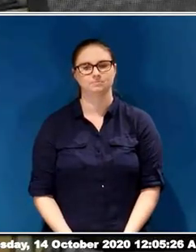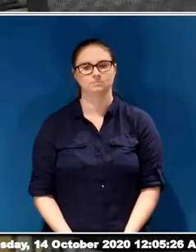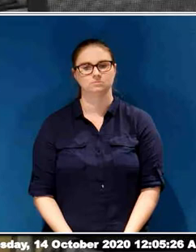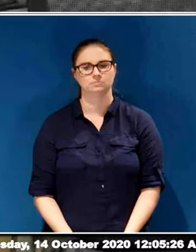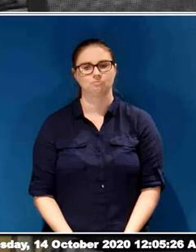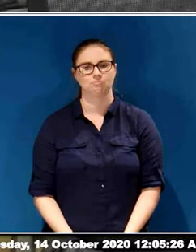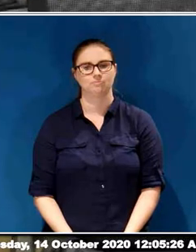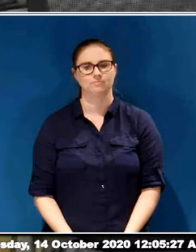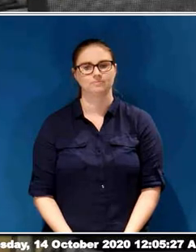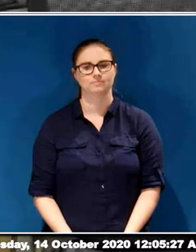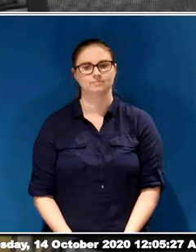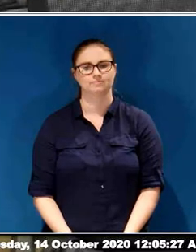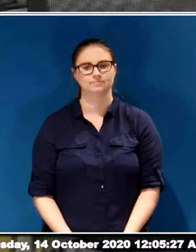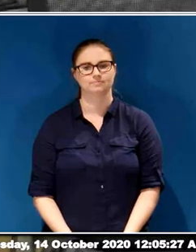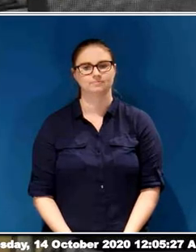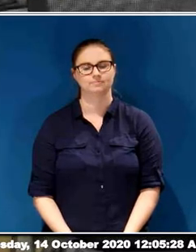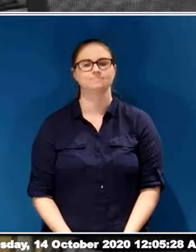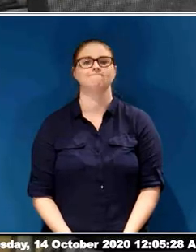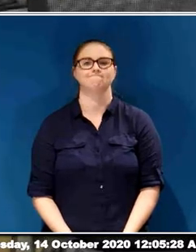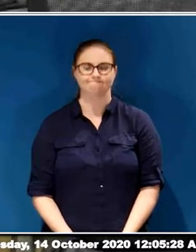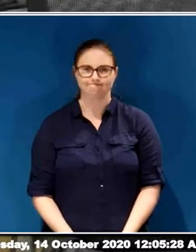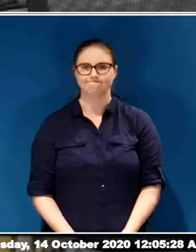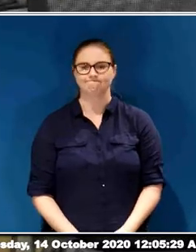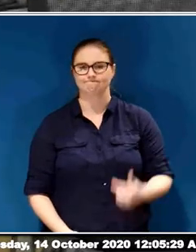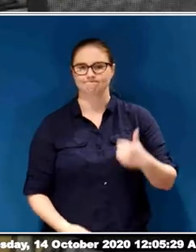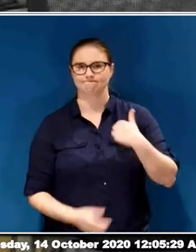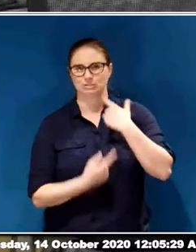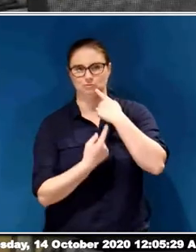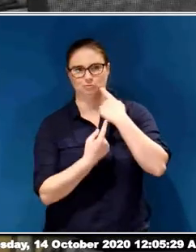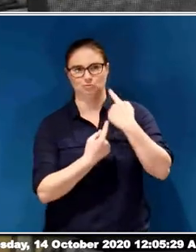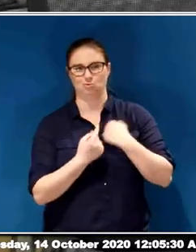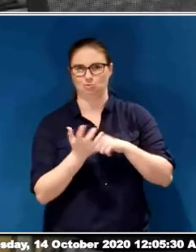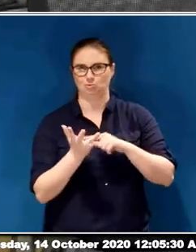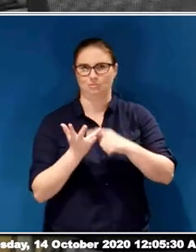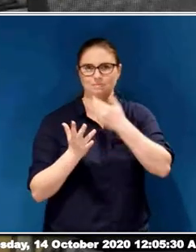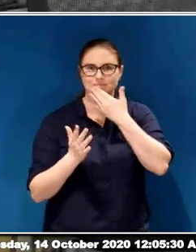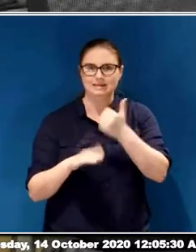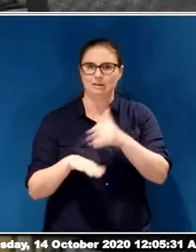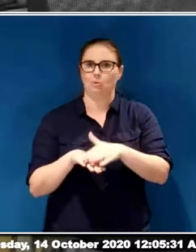parts, so I will ask you to not follow my bad example when I speed up.